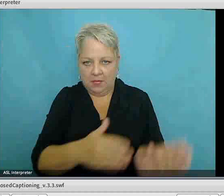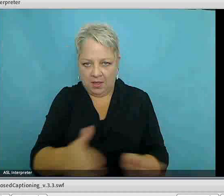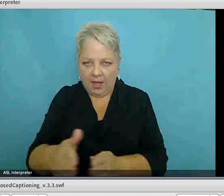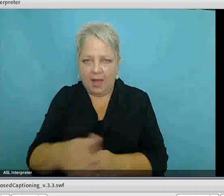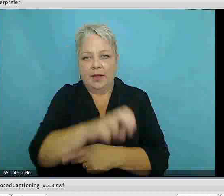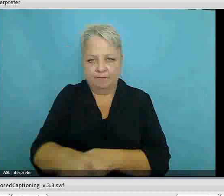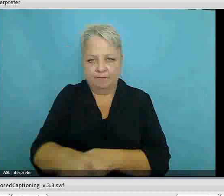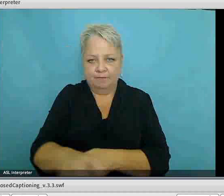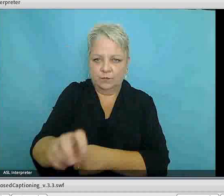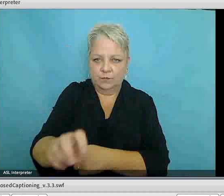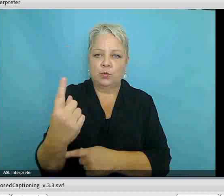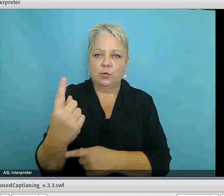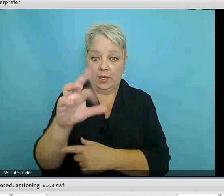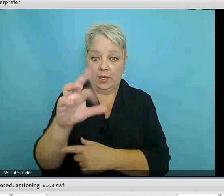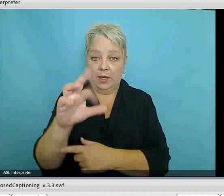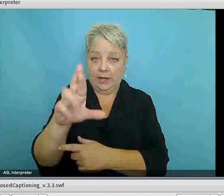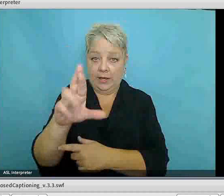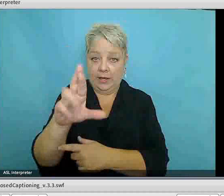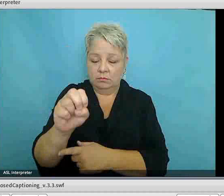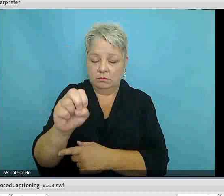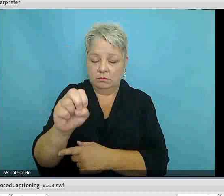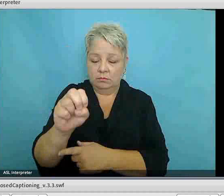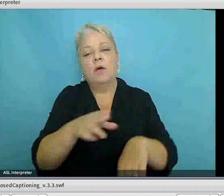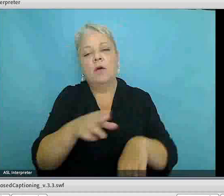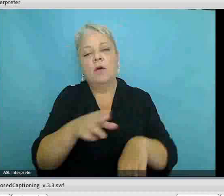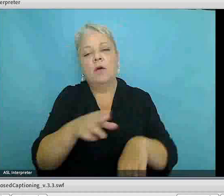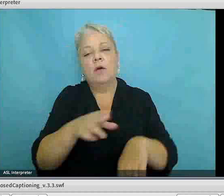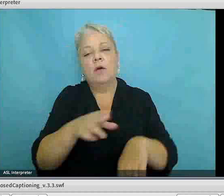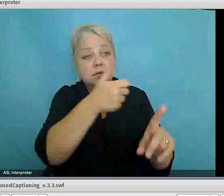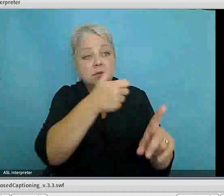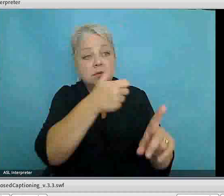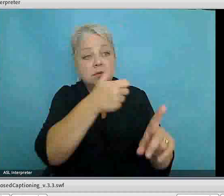Of course, if the enrollee has any new or urgent needs during those initial 90 days,